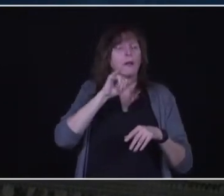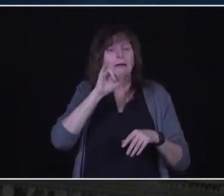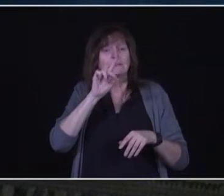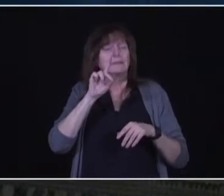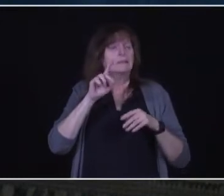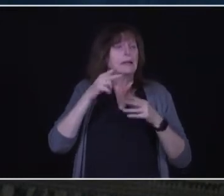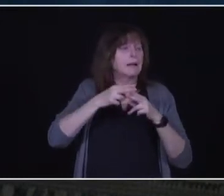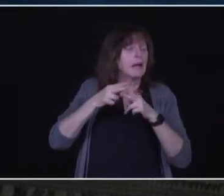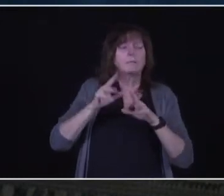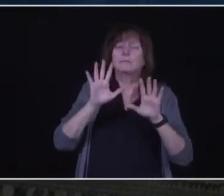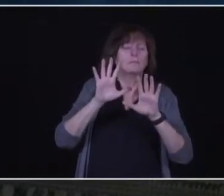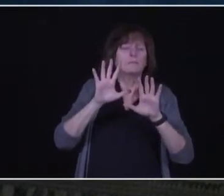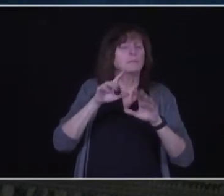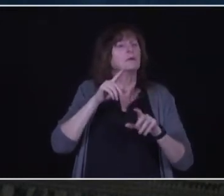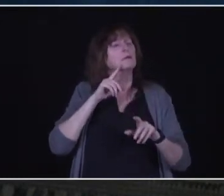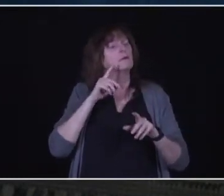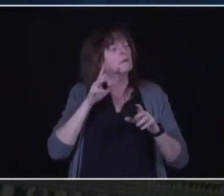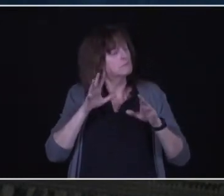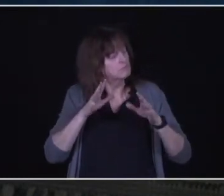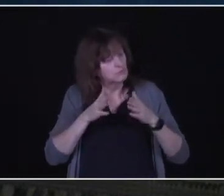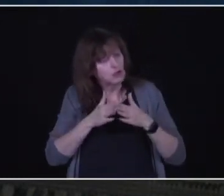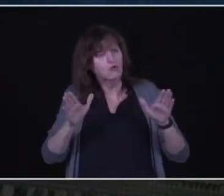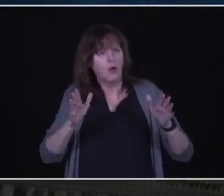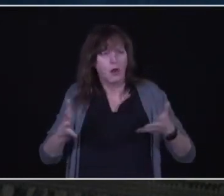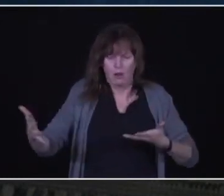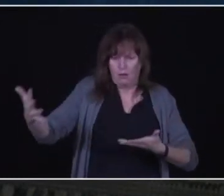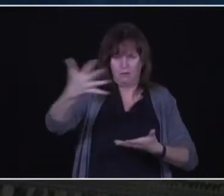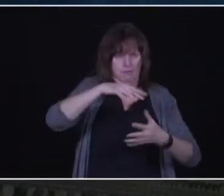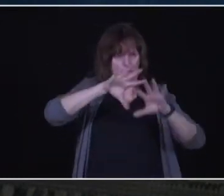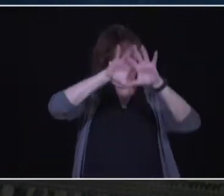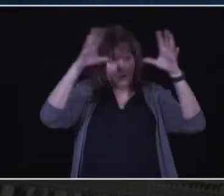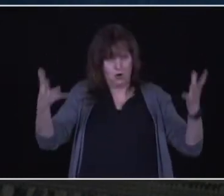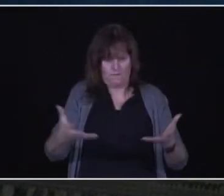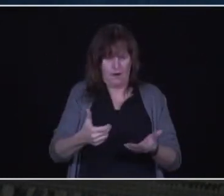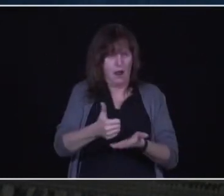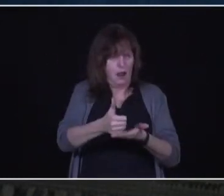so we will aggregated away from individuals, but it starts to drive the conversation about